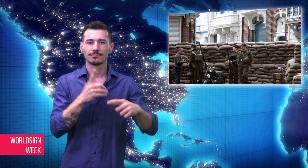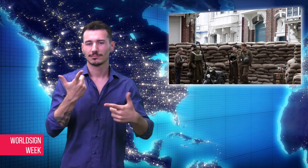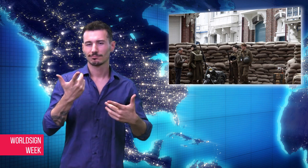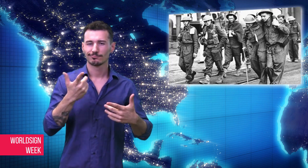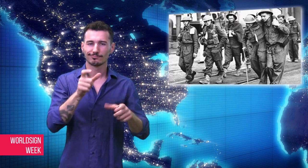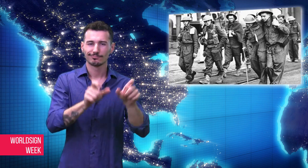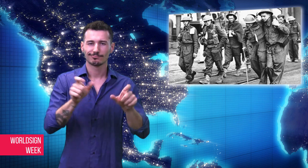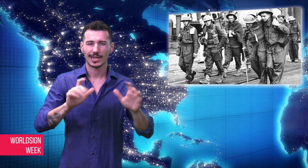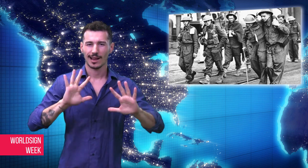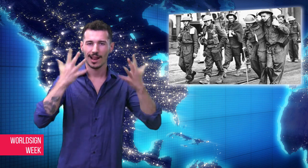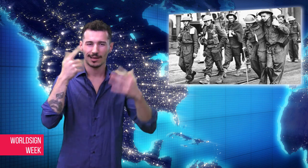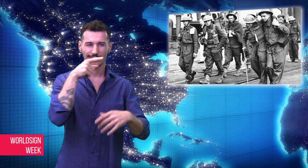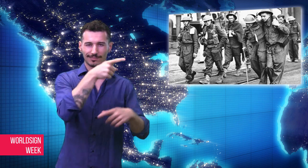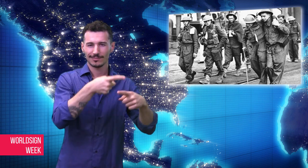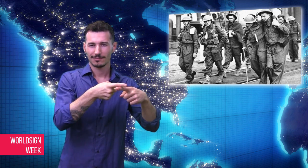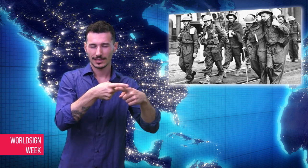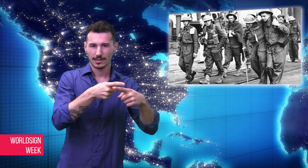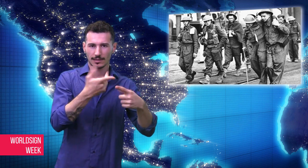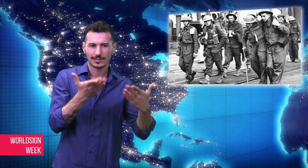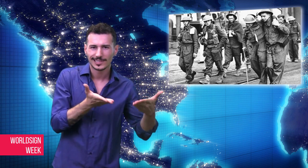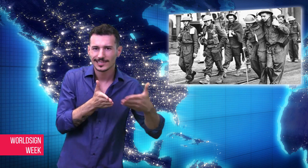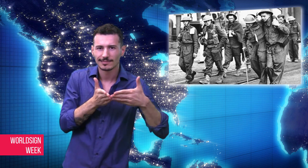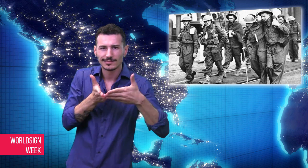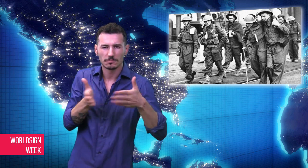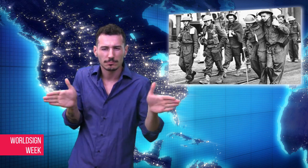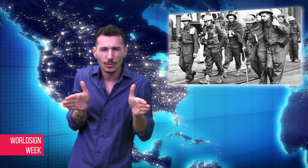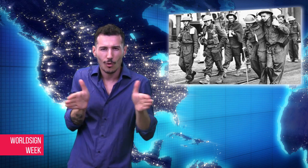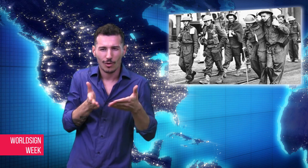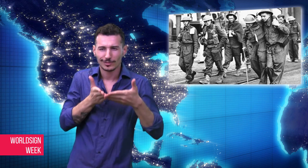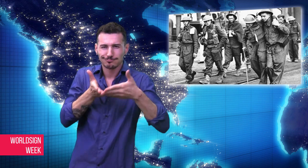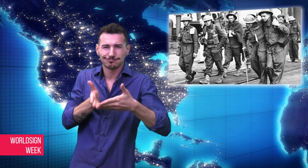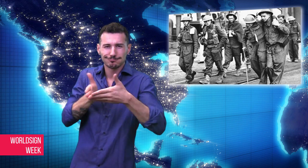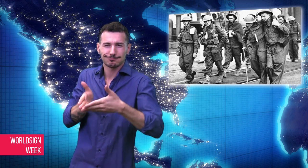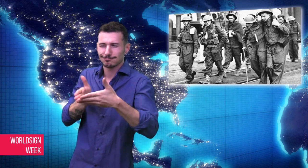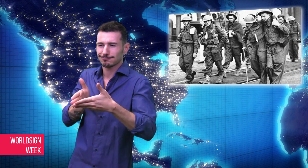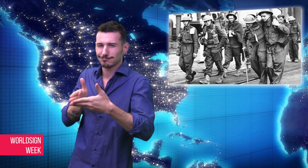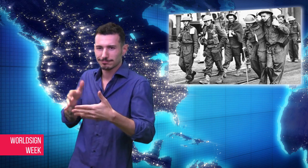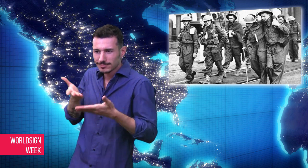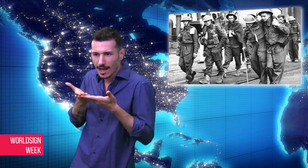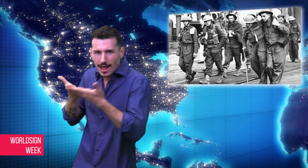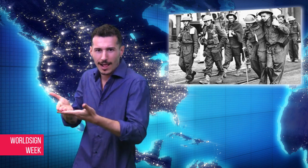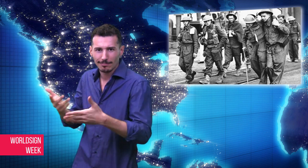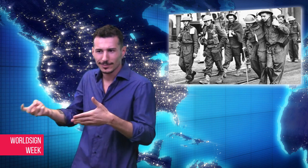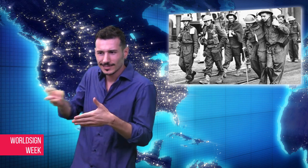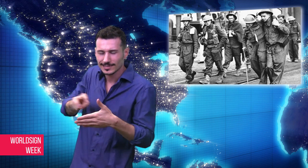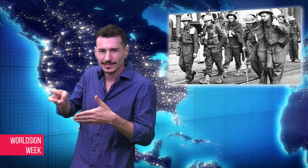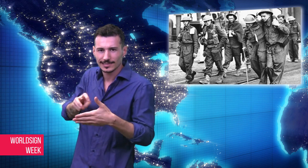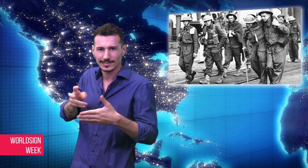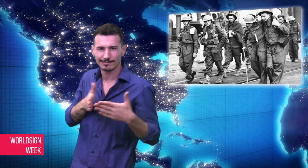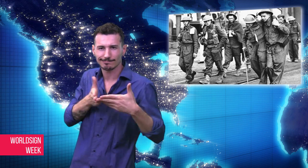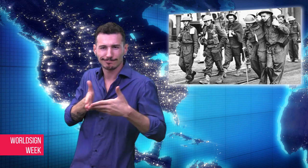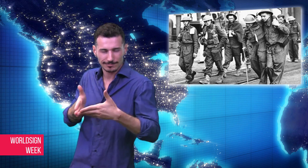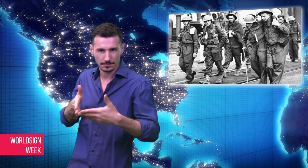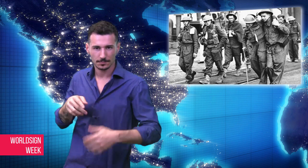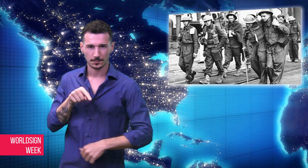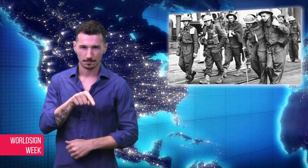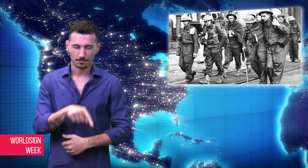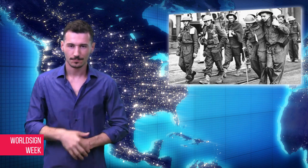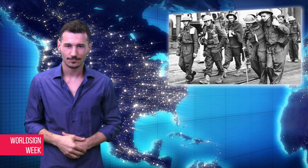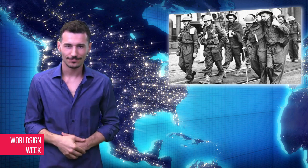civilian boats! The film was a tremendous hit due to the stunning